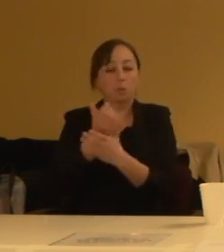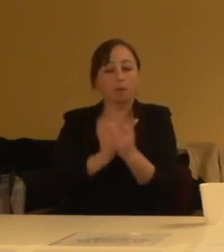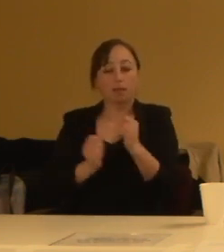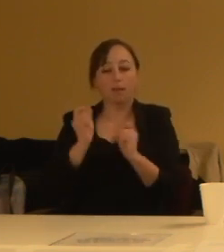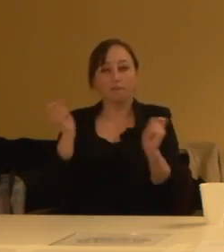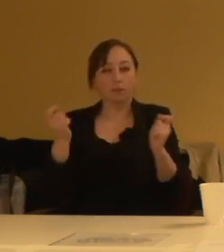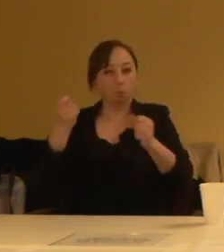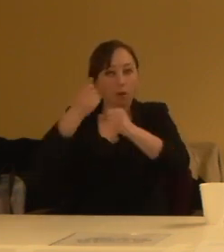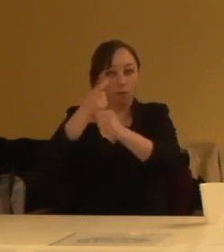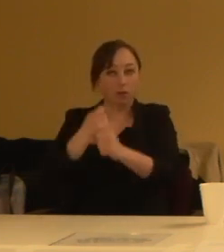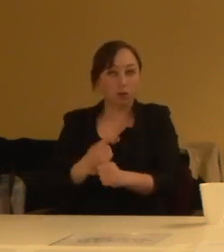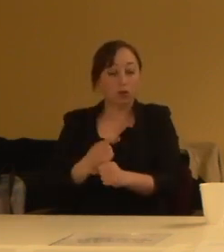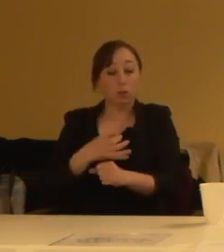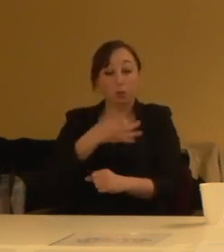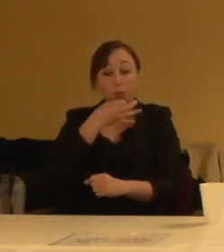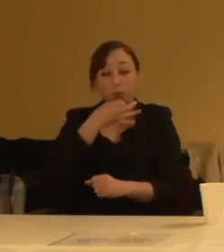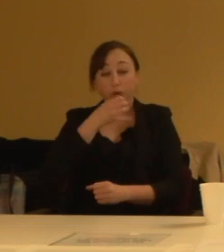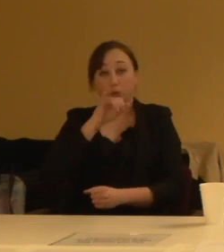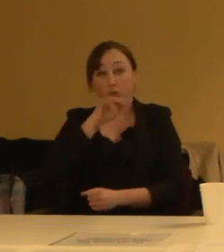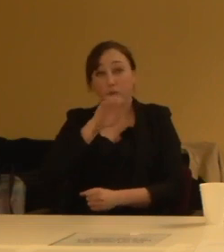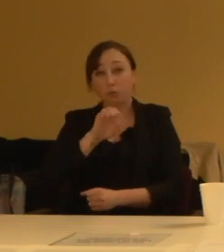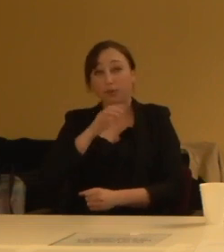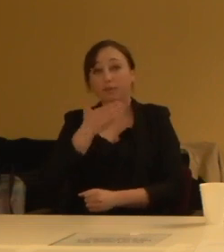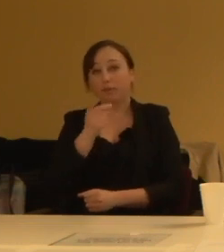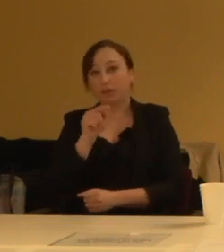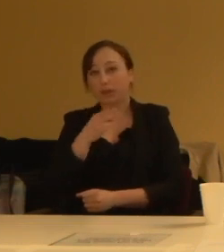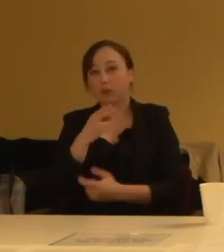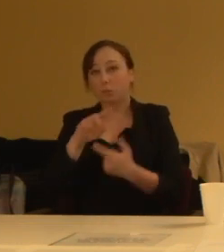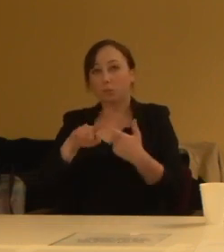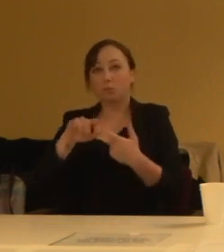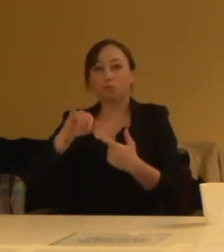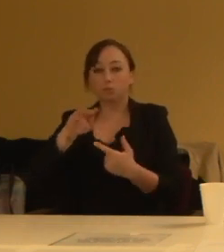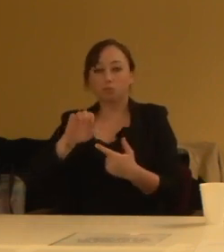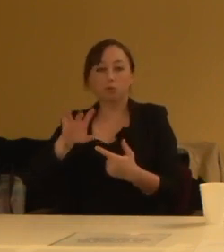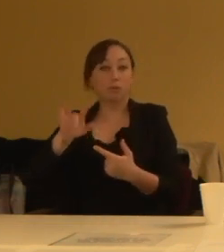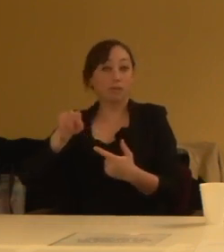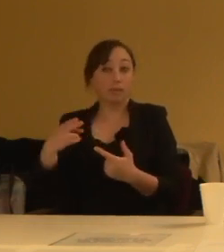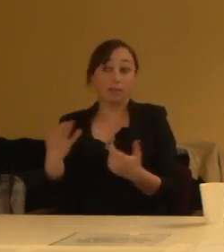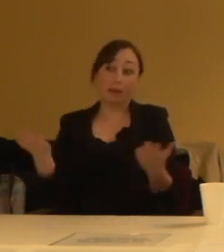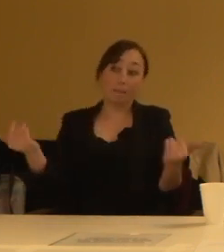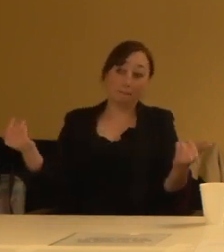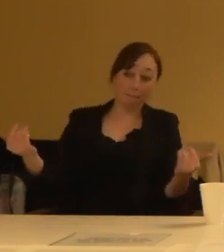it's coming up to this June, June 15th through 25th. Everyone should come, it's really fun.